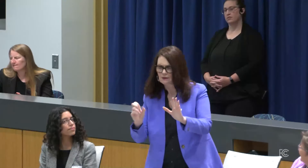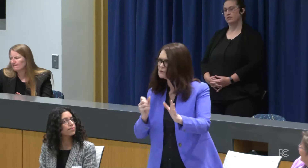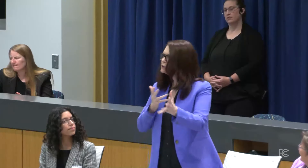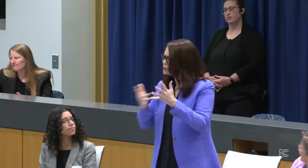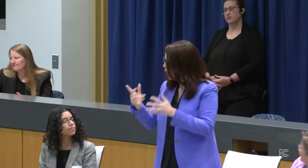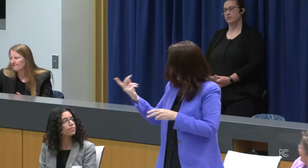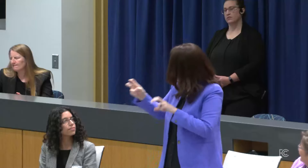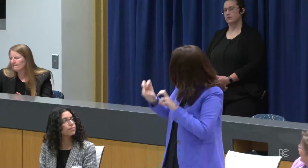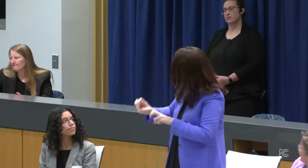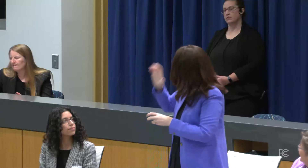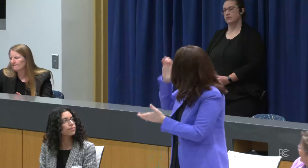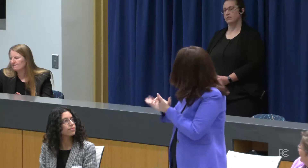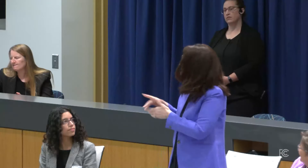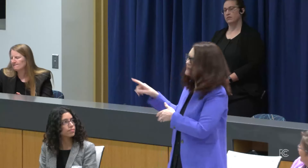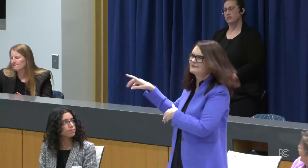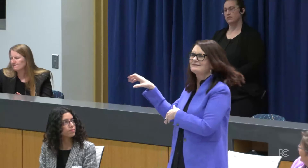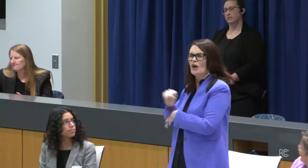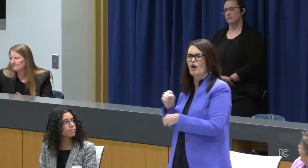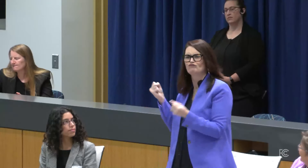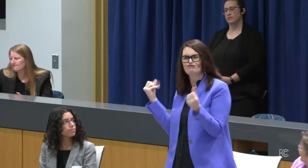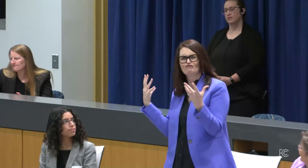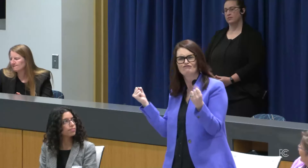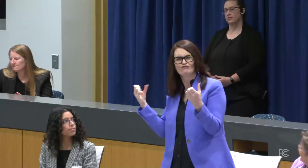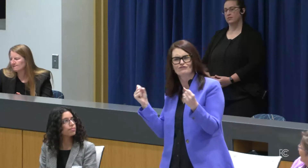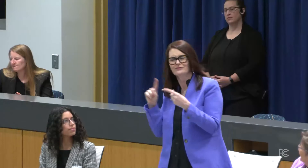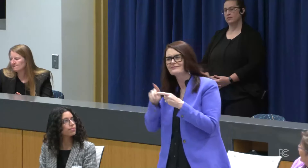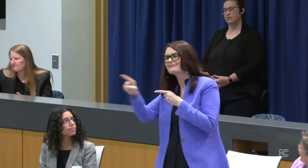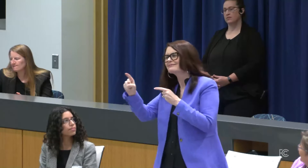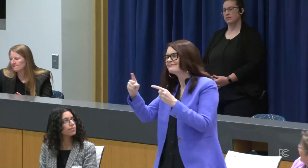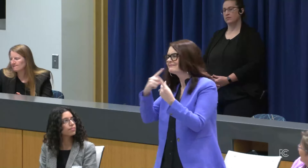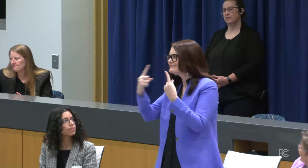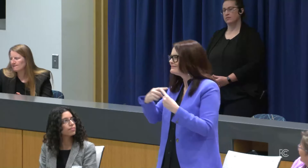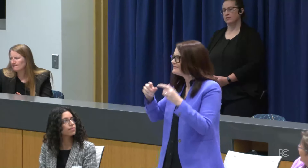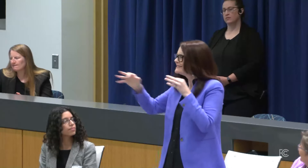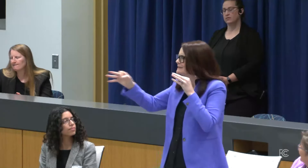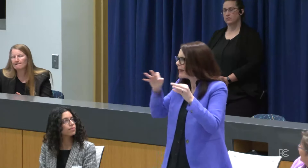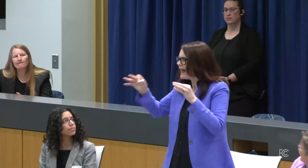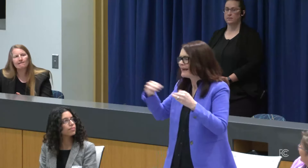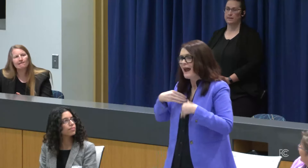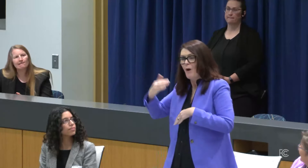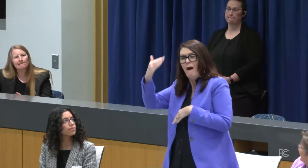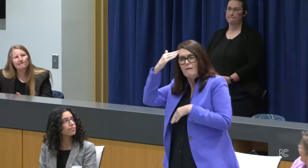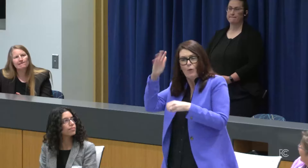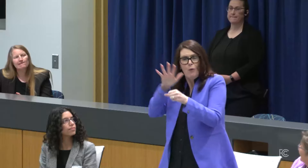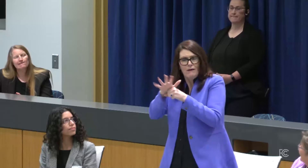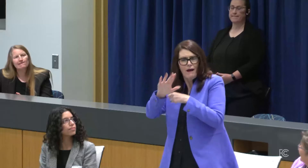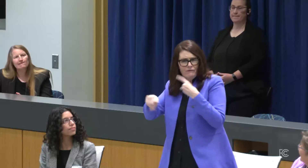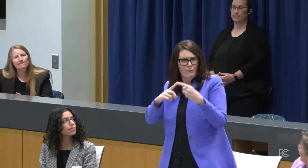UNEXPECTED. SO THE DEAF AGENT CONNECTED AND IT LOOKED VERY MUCH LIKE THE DEMO WE JUST SAW HERE A FEW MINUTES AGO AND I WAS